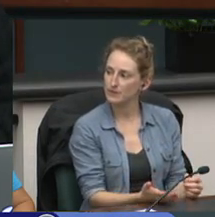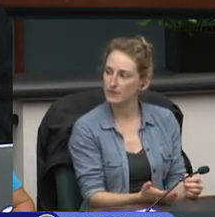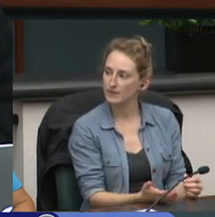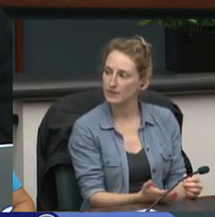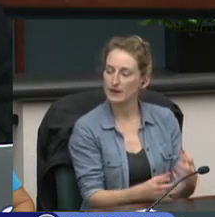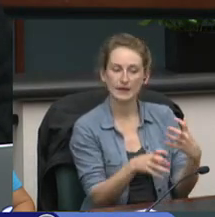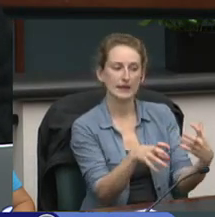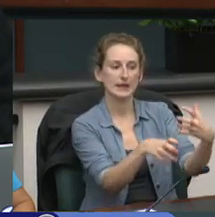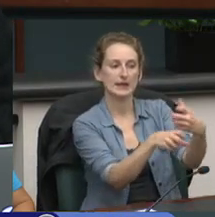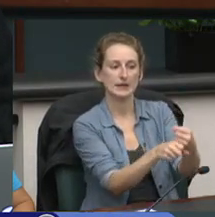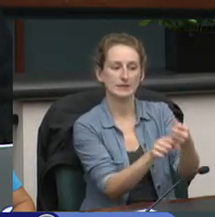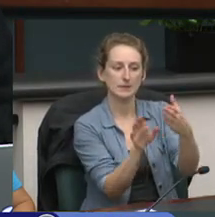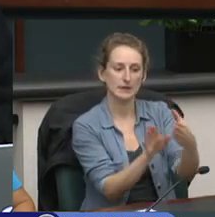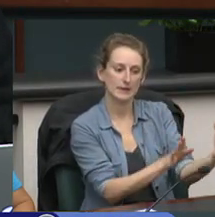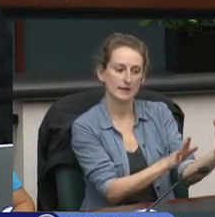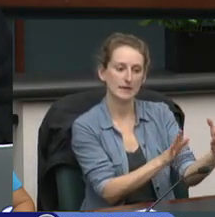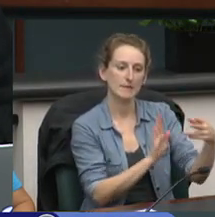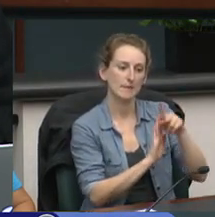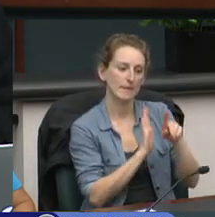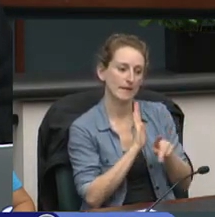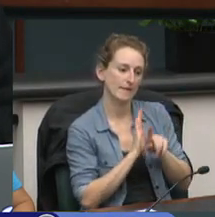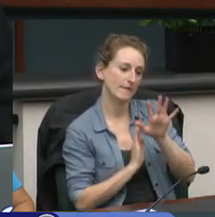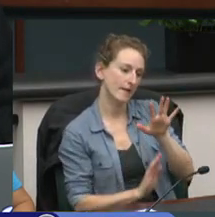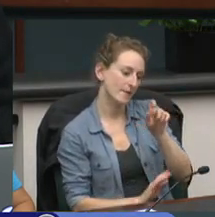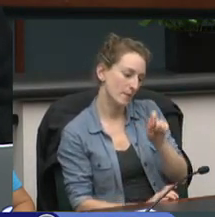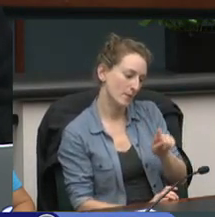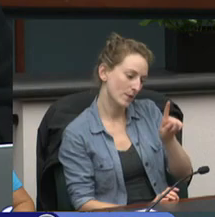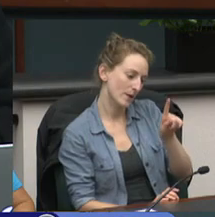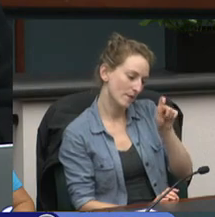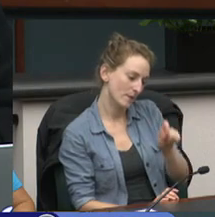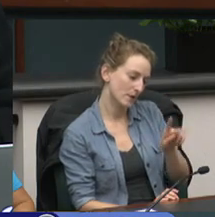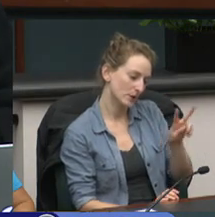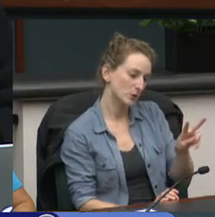plan policy five point one point to establish affordable housing in